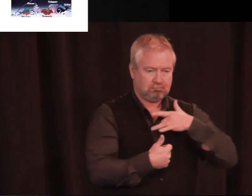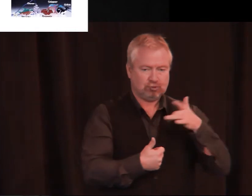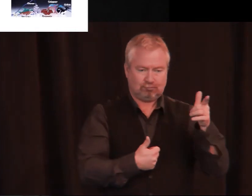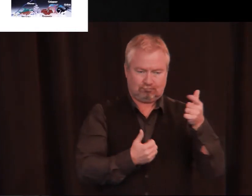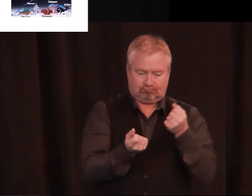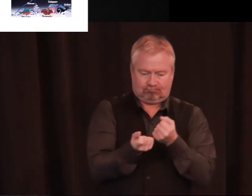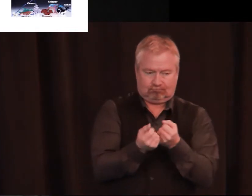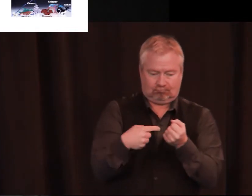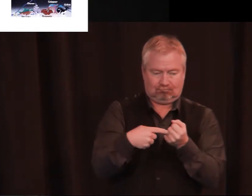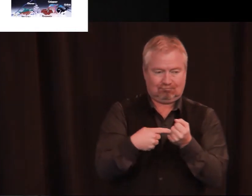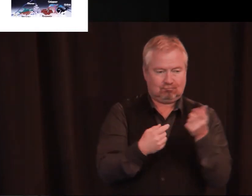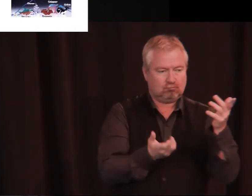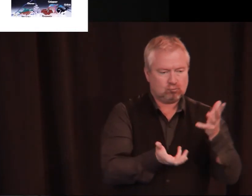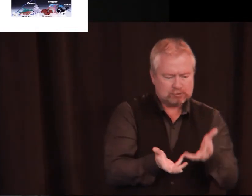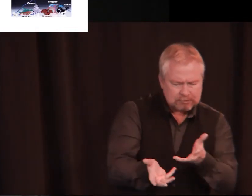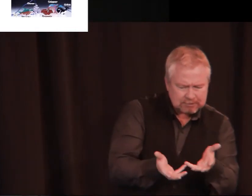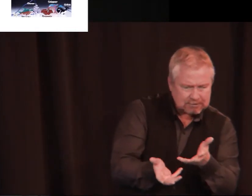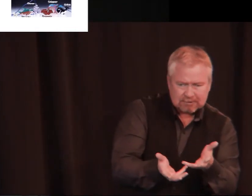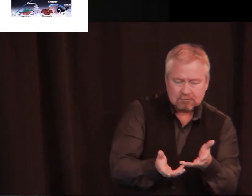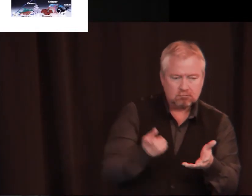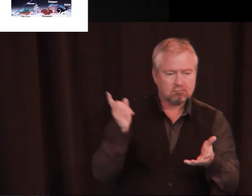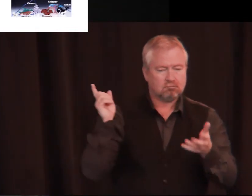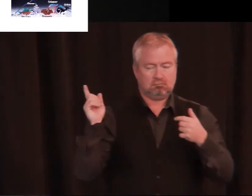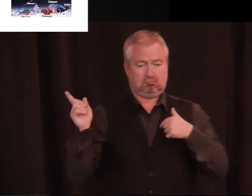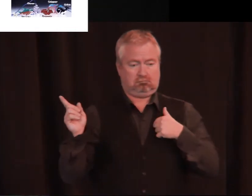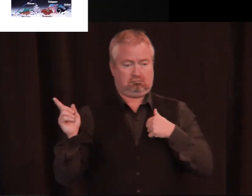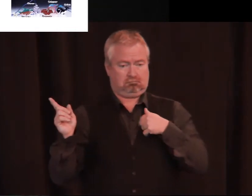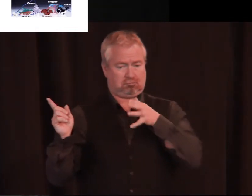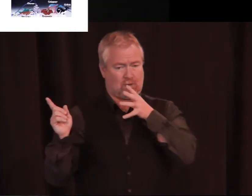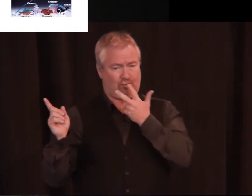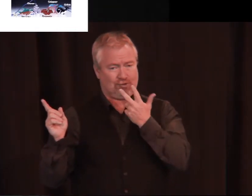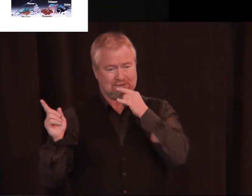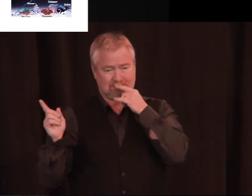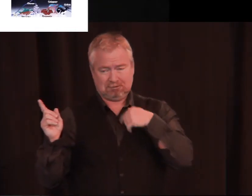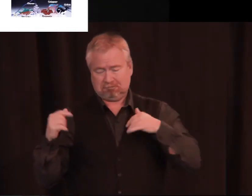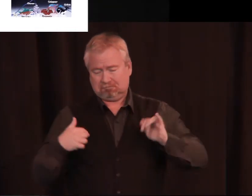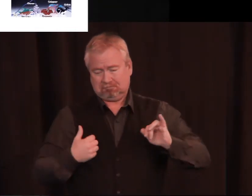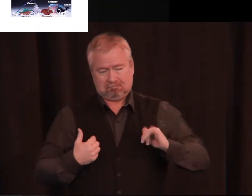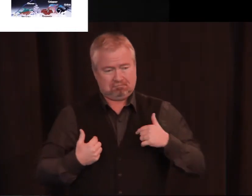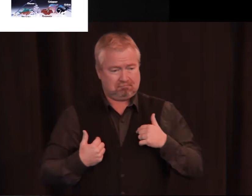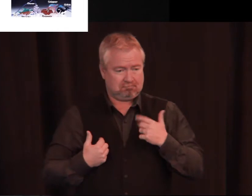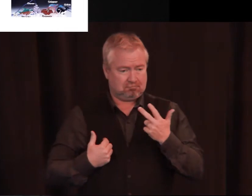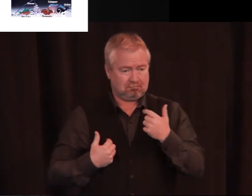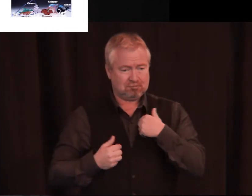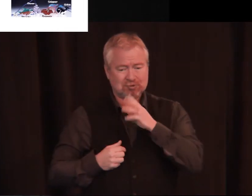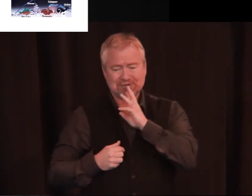And I -- I'm a parent, I've got three kids, I can't even get my 6-year-old to take a shower most of the time.